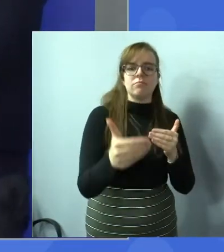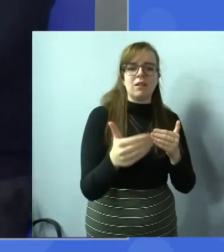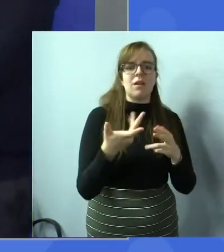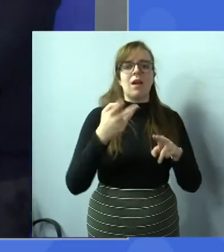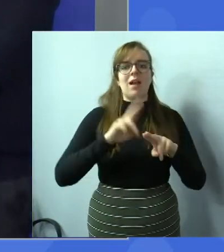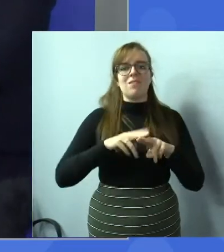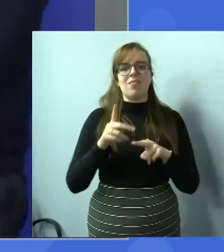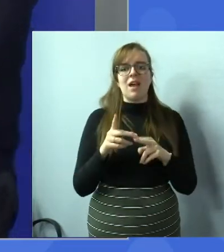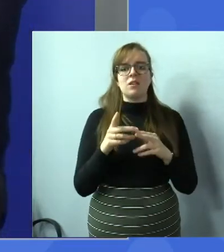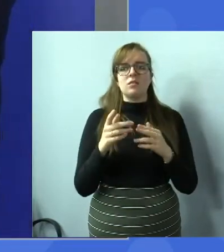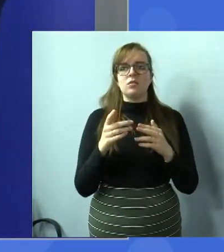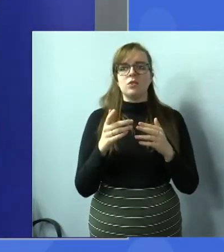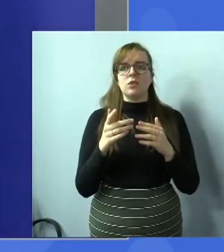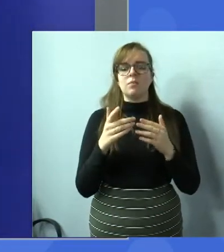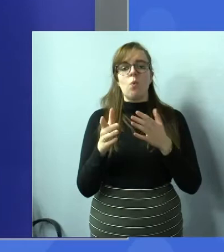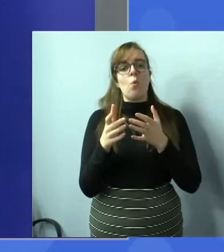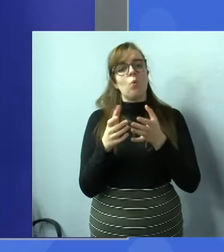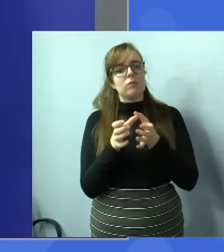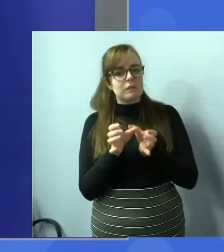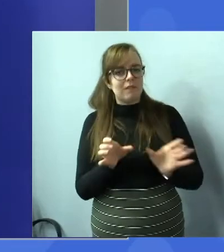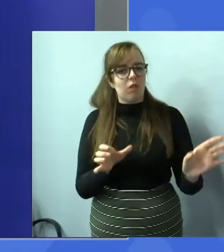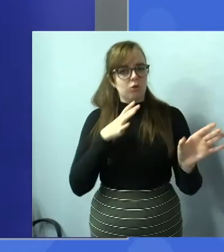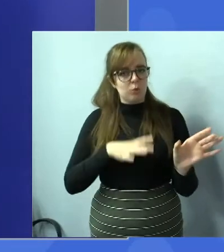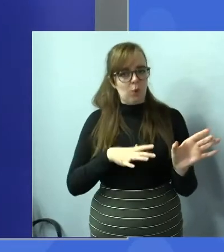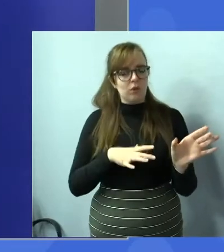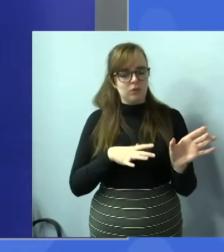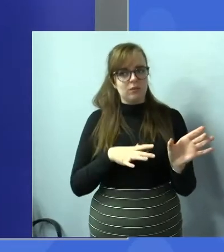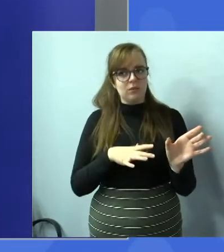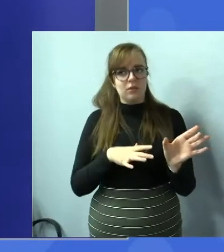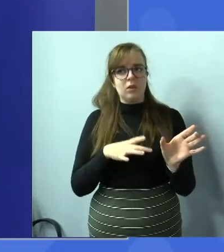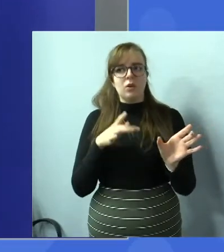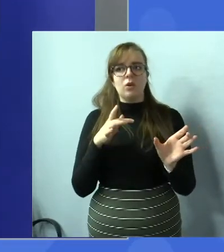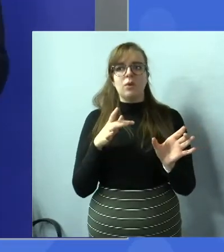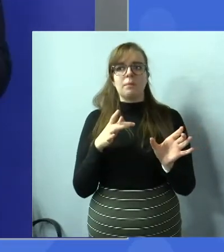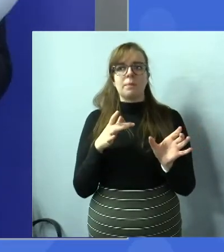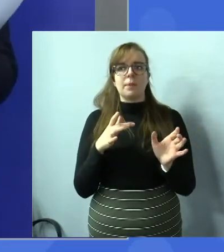that's a more deep more devolution and you get away from from a self-contained